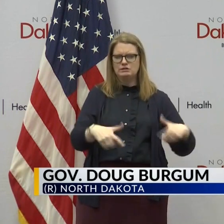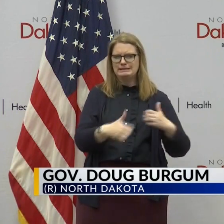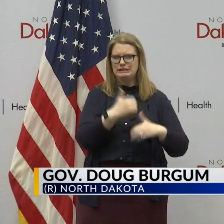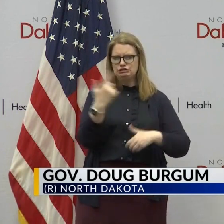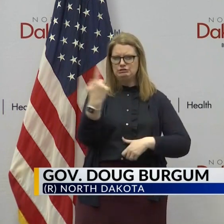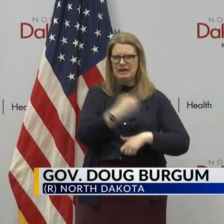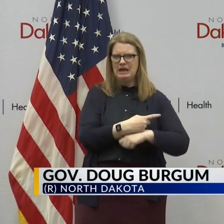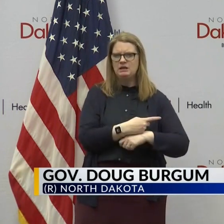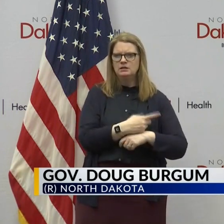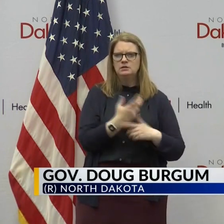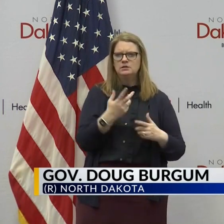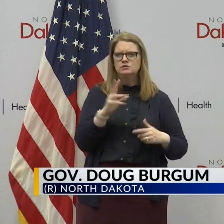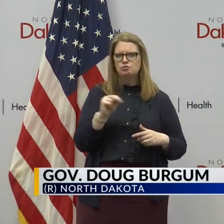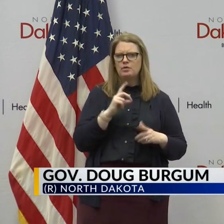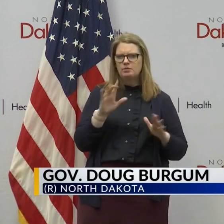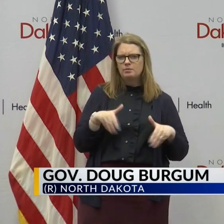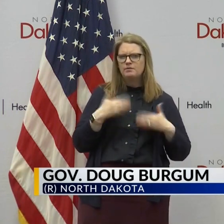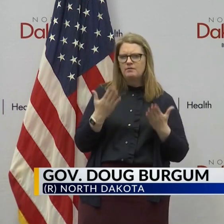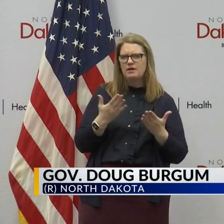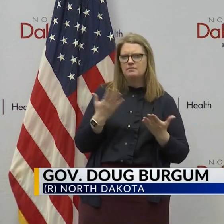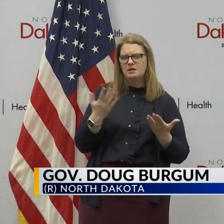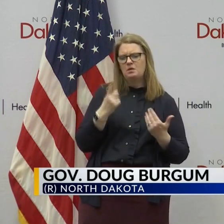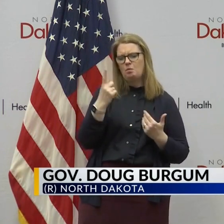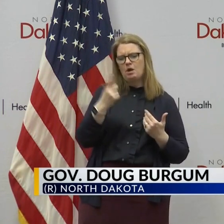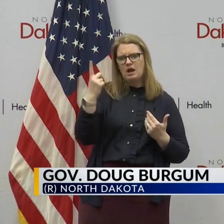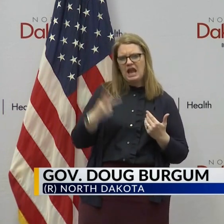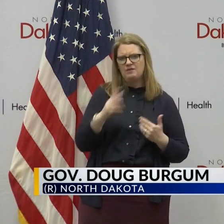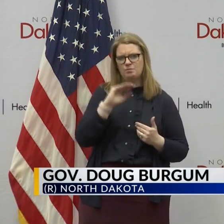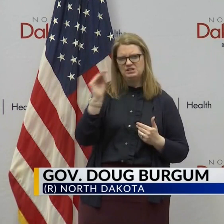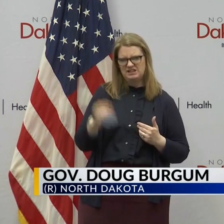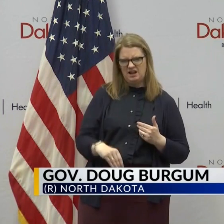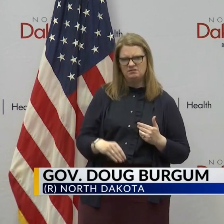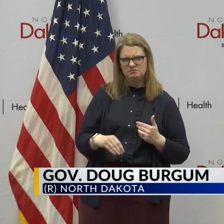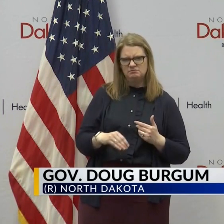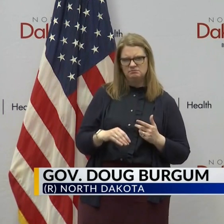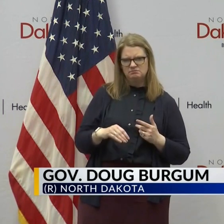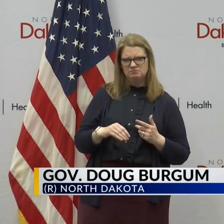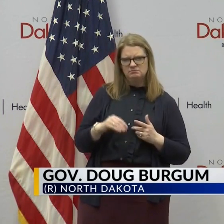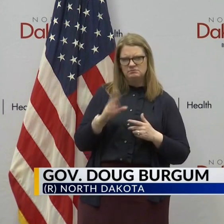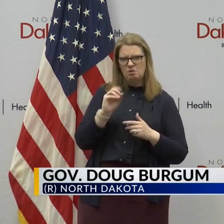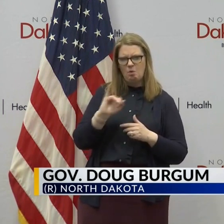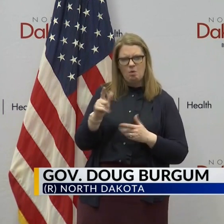NORMAL WORLDWIDE CONSUMPTION OF OIL HAS BEEN SLIGHTLY MORE THAN 100 MILLION BARRELS OF OIL A